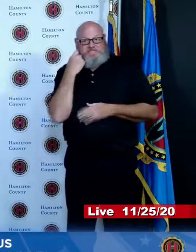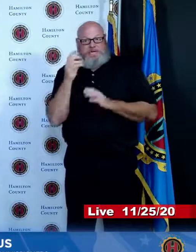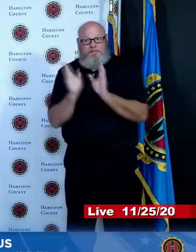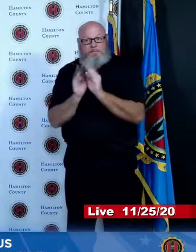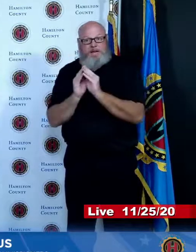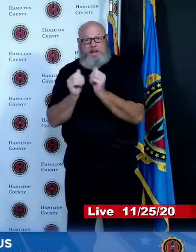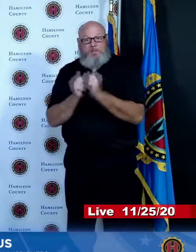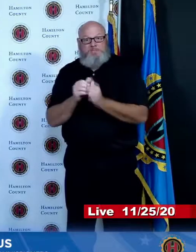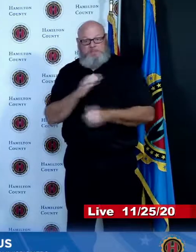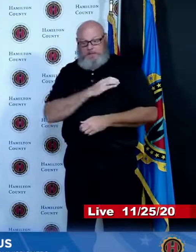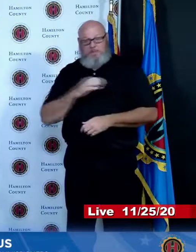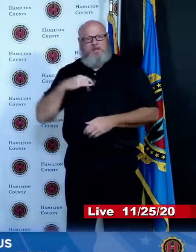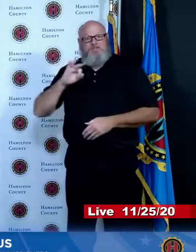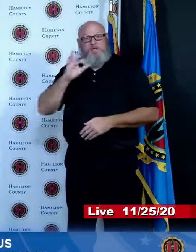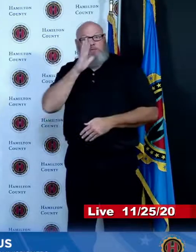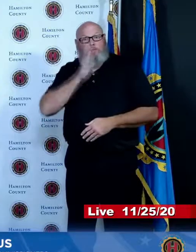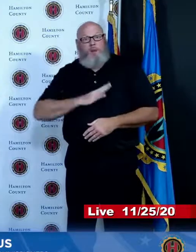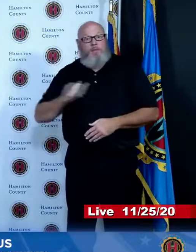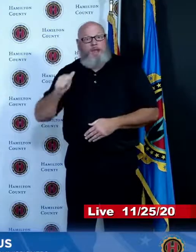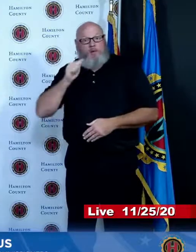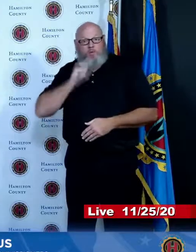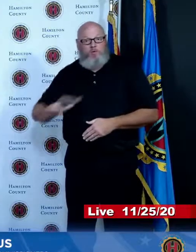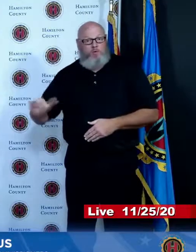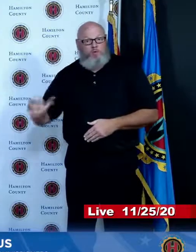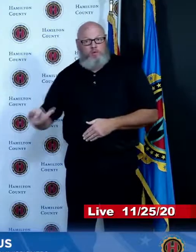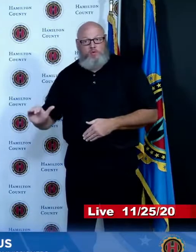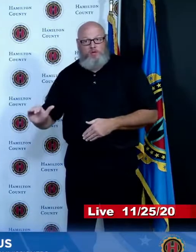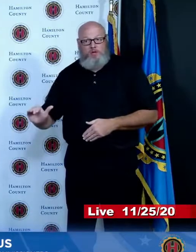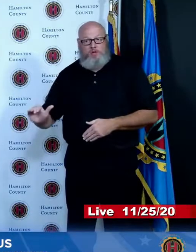of Covid on women and girls in our community and some of the other things we're working on